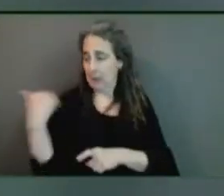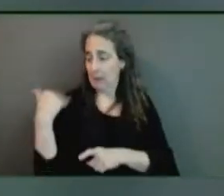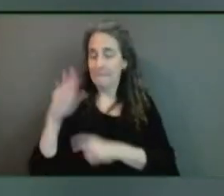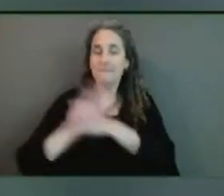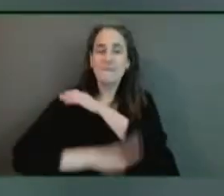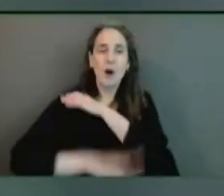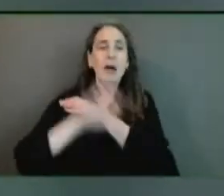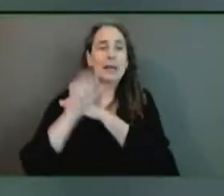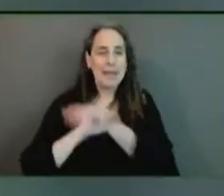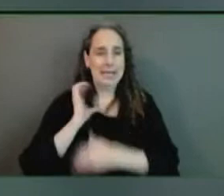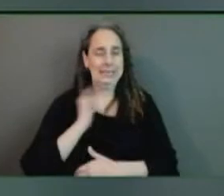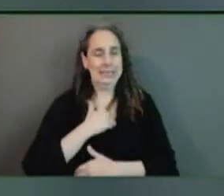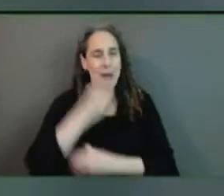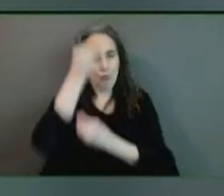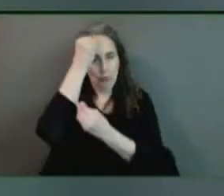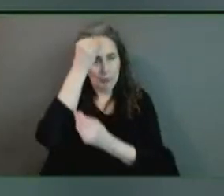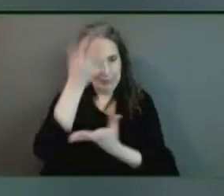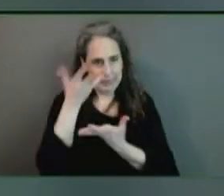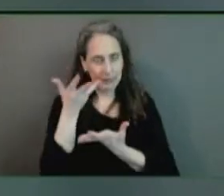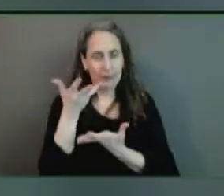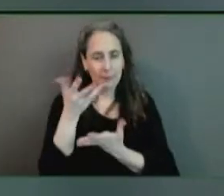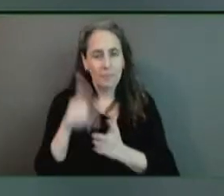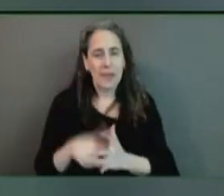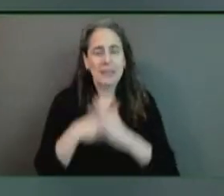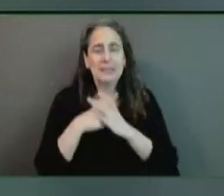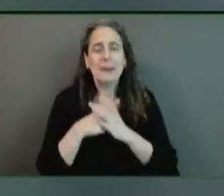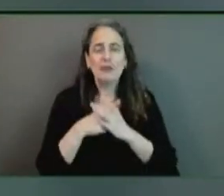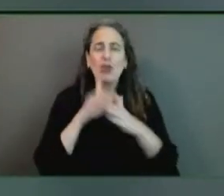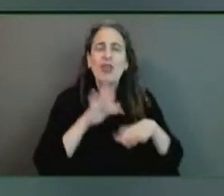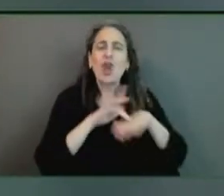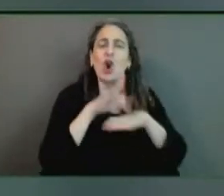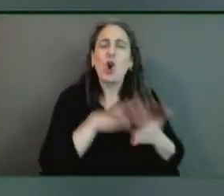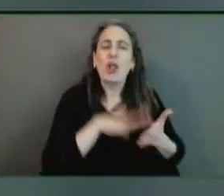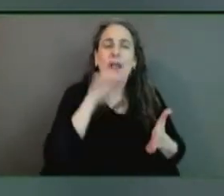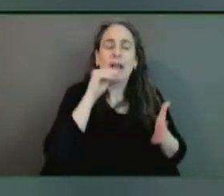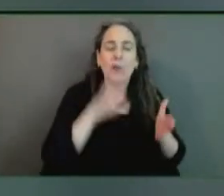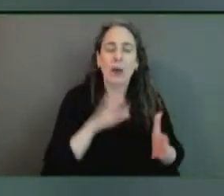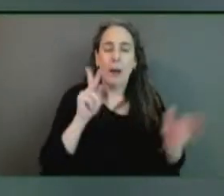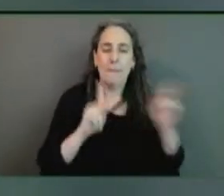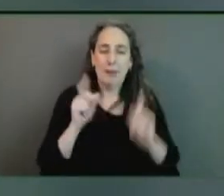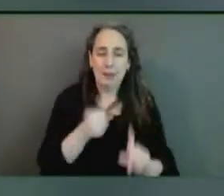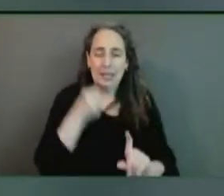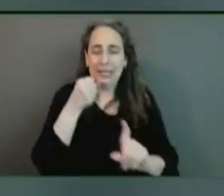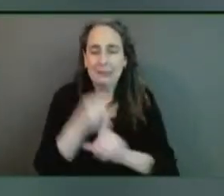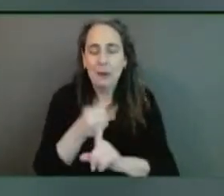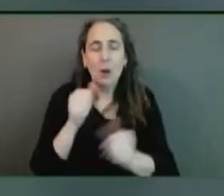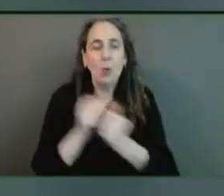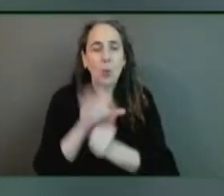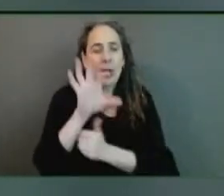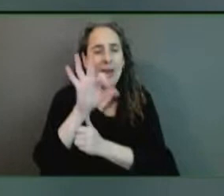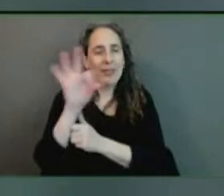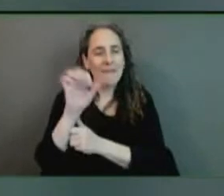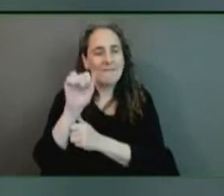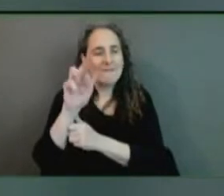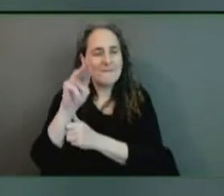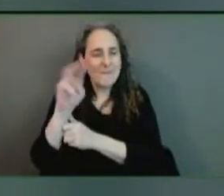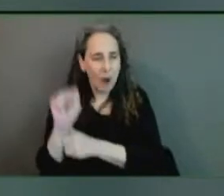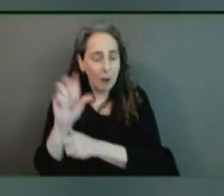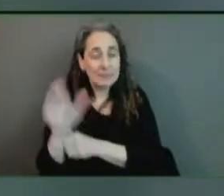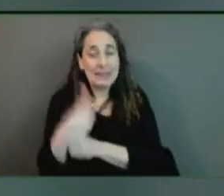assess our students returned to school this far, So yes, our data has shared with us, particularly our early learners